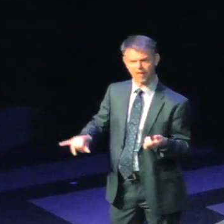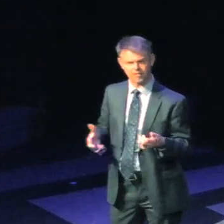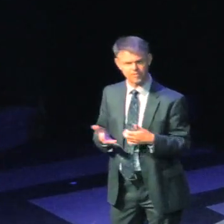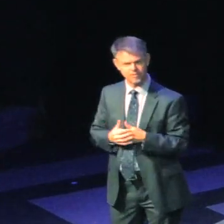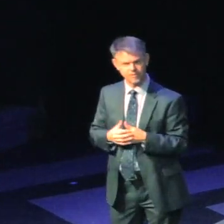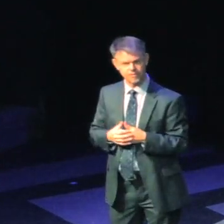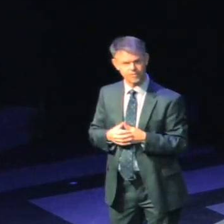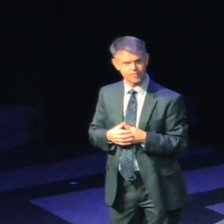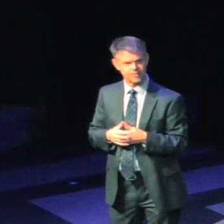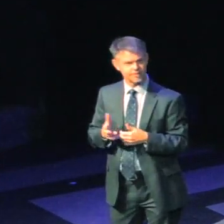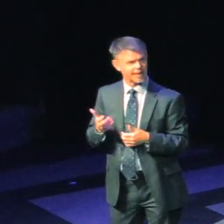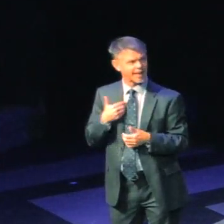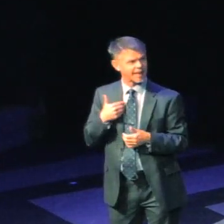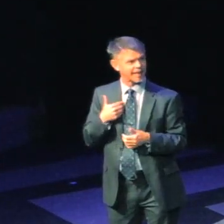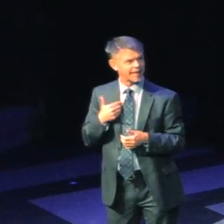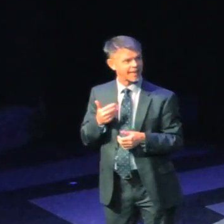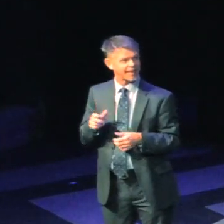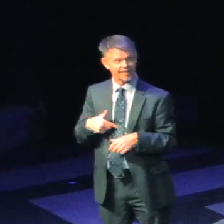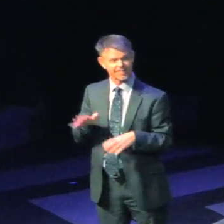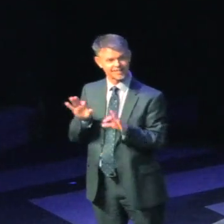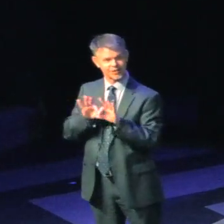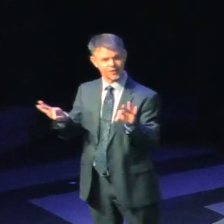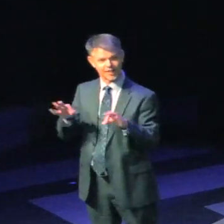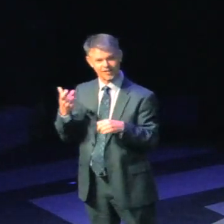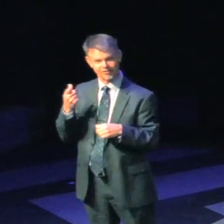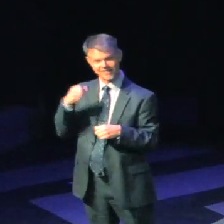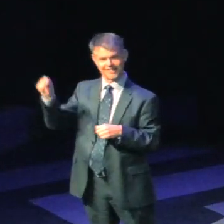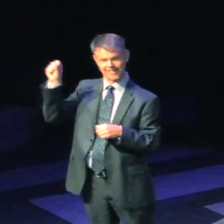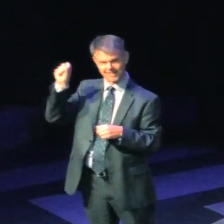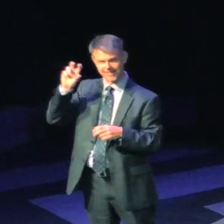a degree and position and all that it didn't change how people view you in the